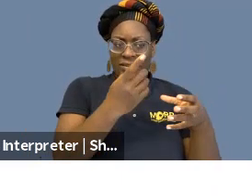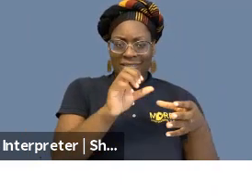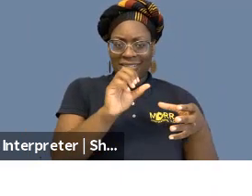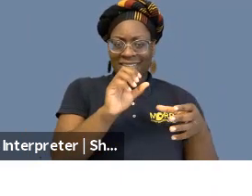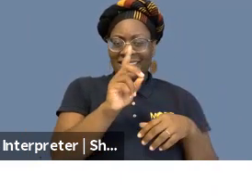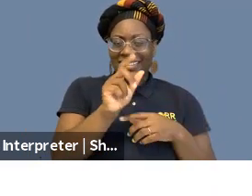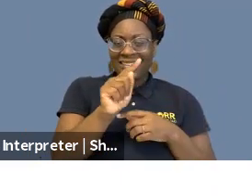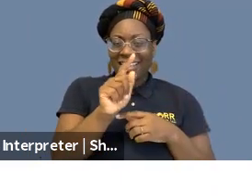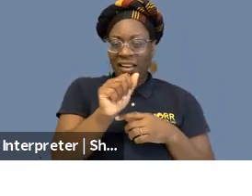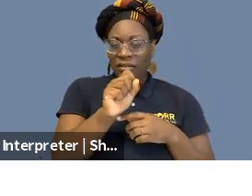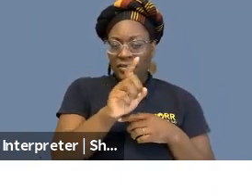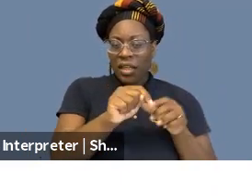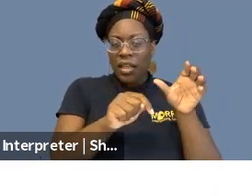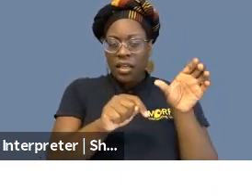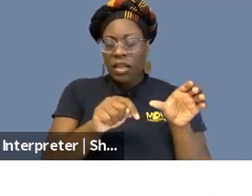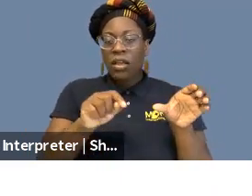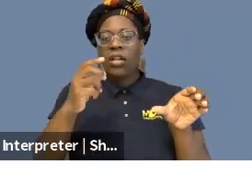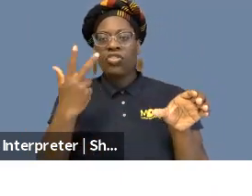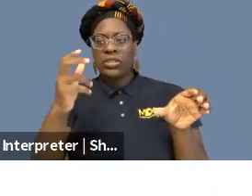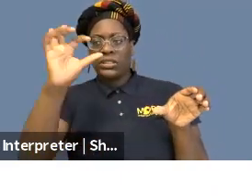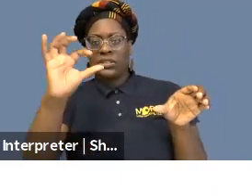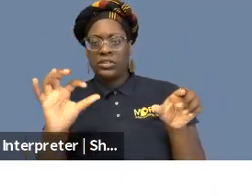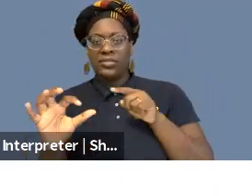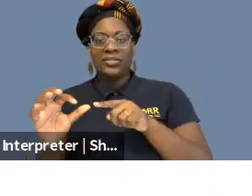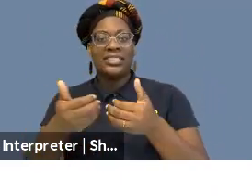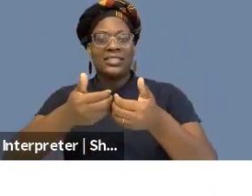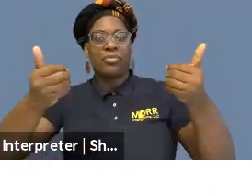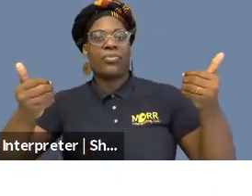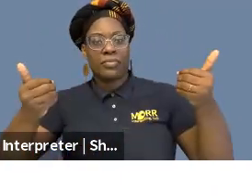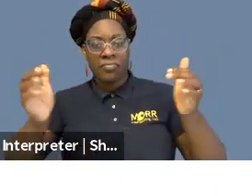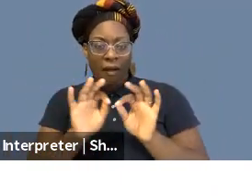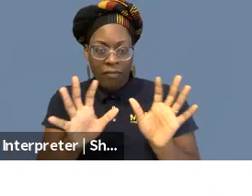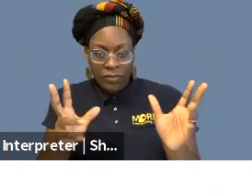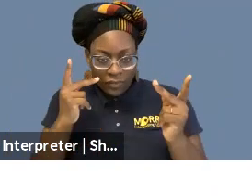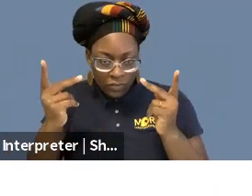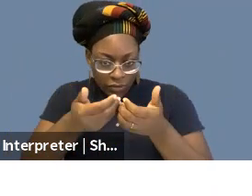Another important element to visual design is the intentional use of color.